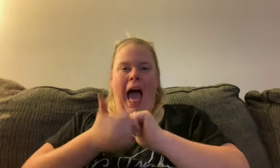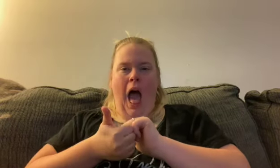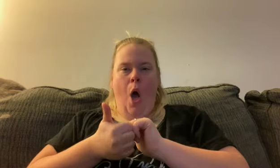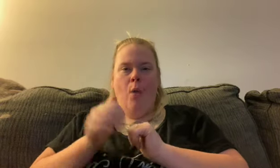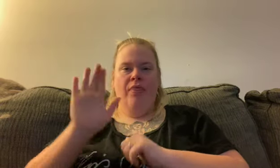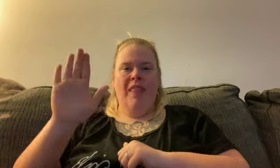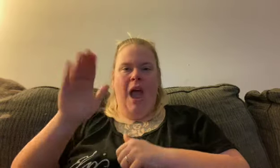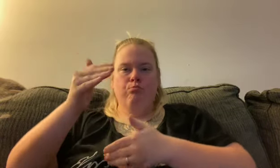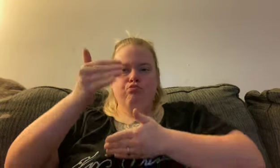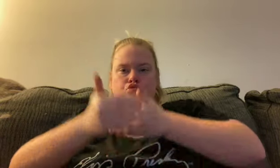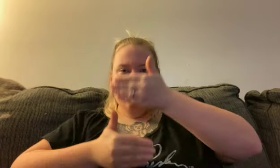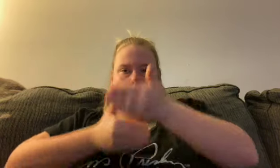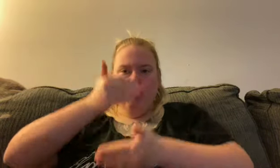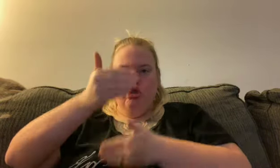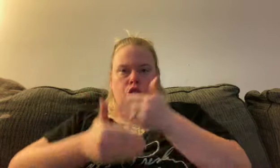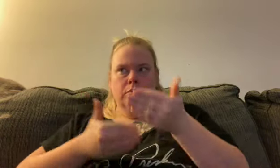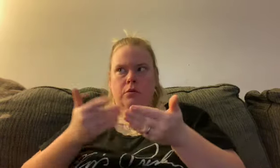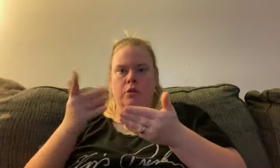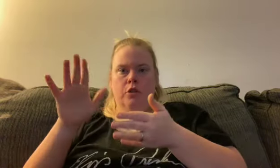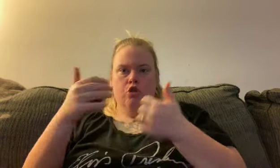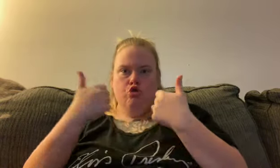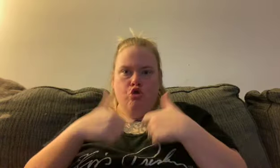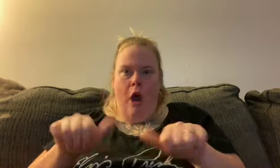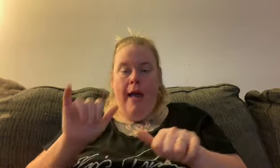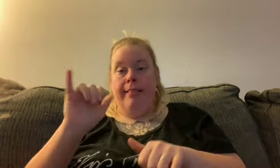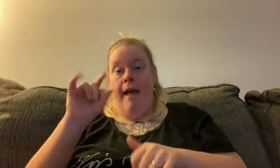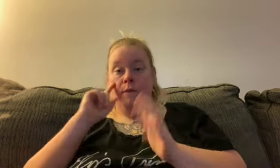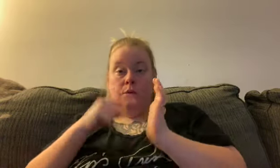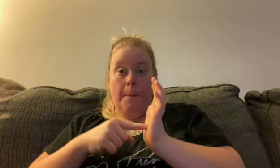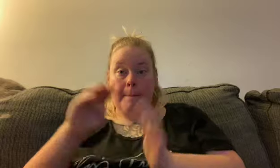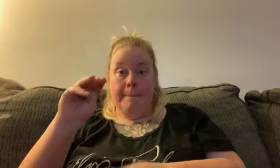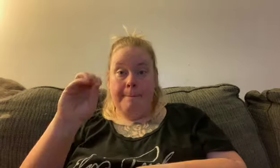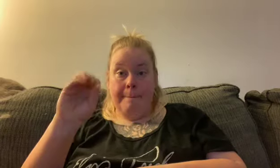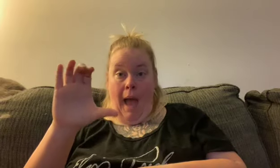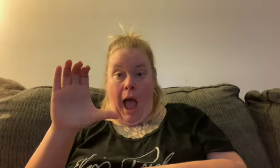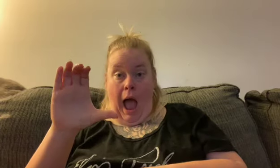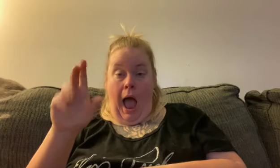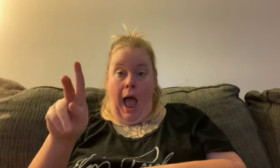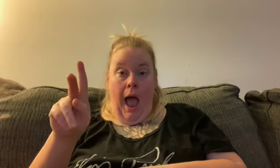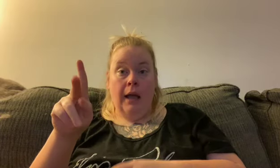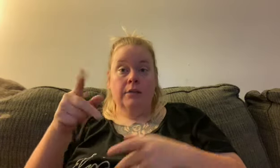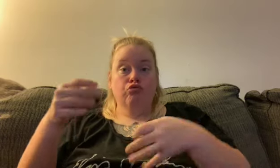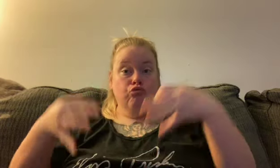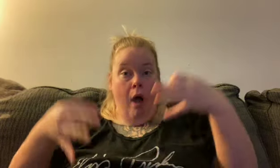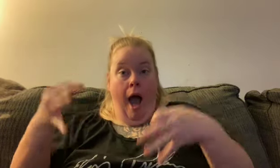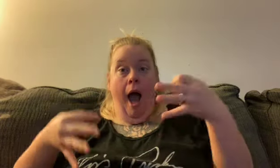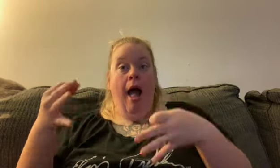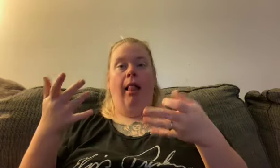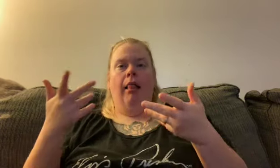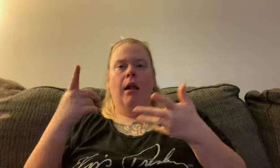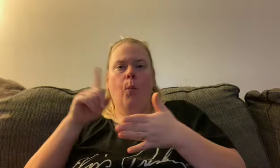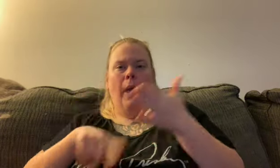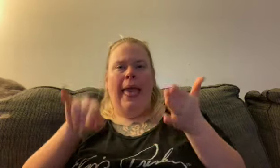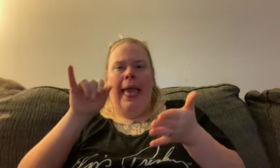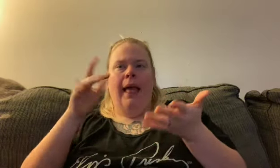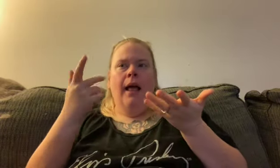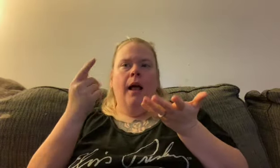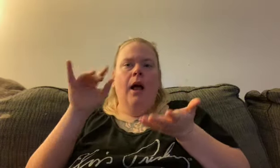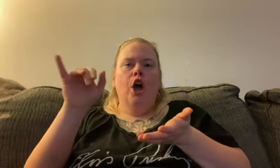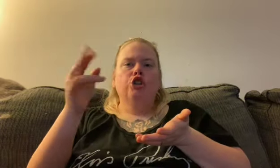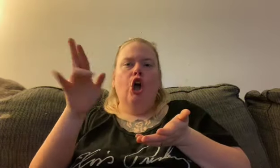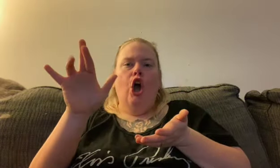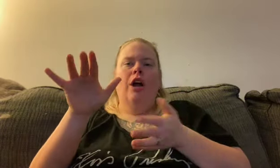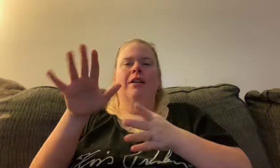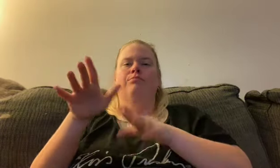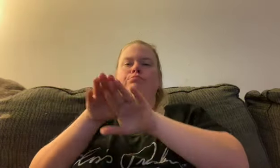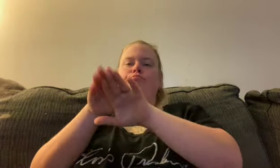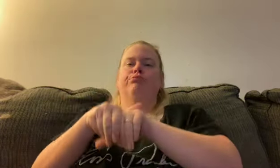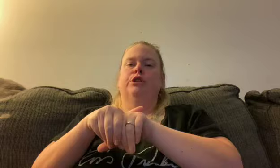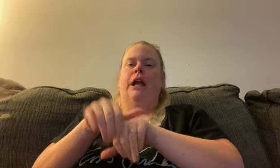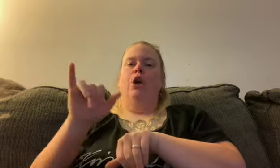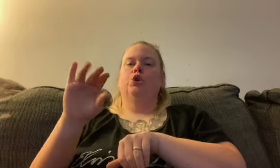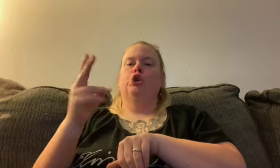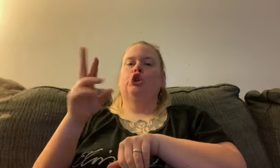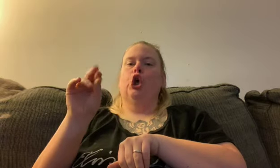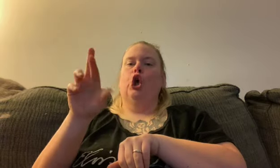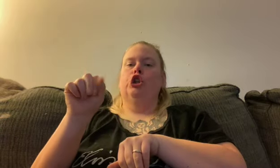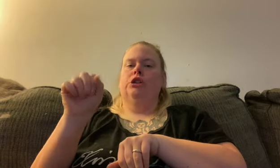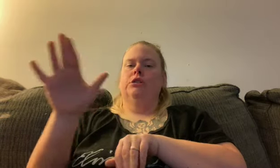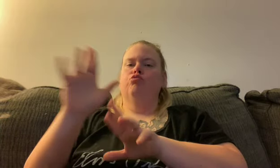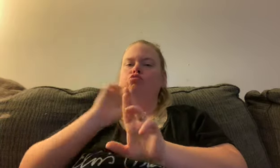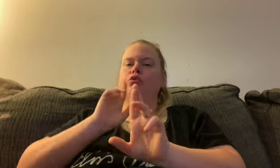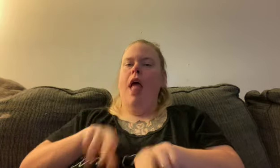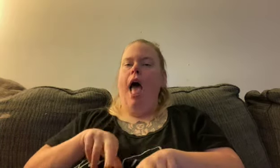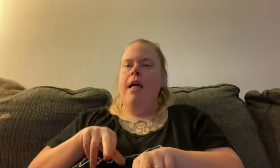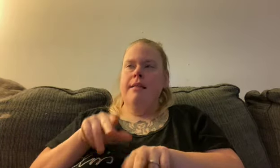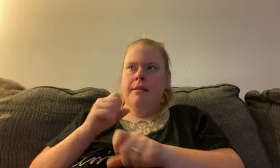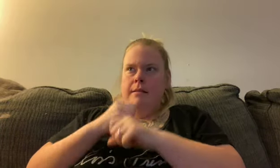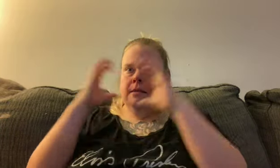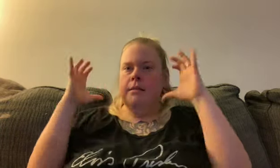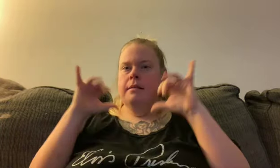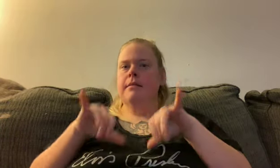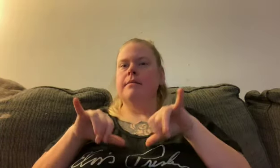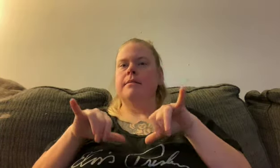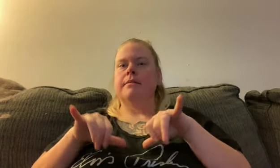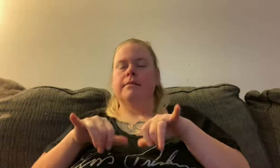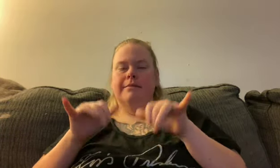It was interesting to see how the procedure works such as using the mock trial to see the pretend jurors react to this situation.